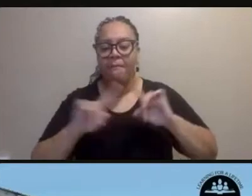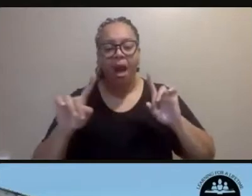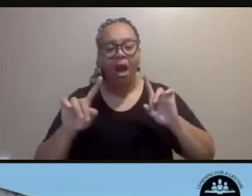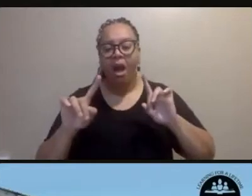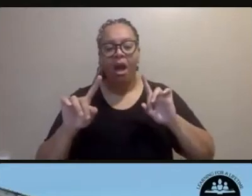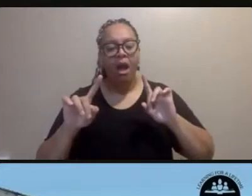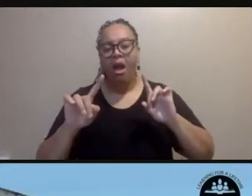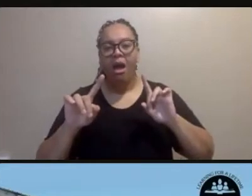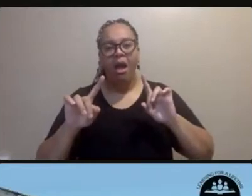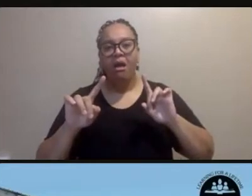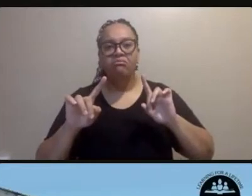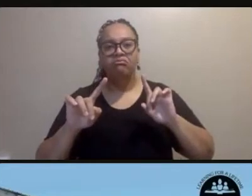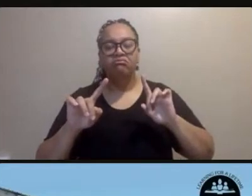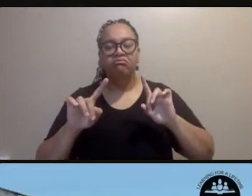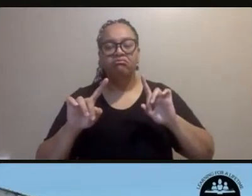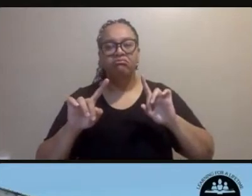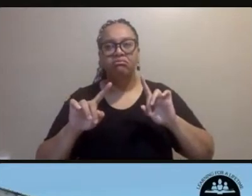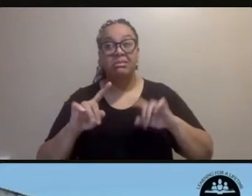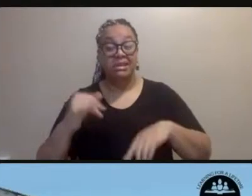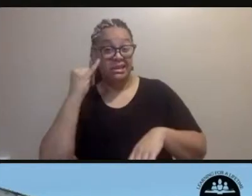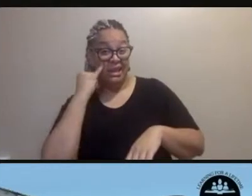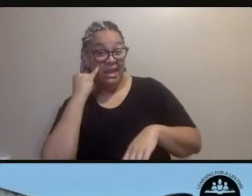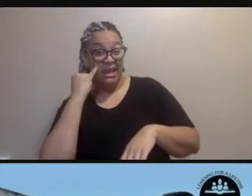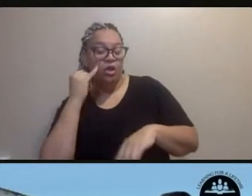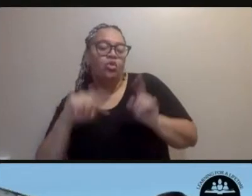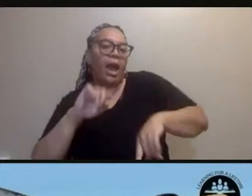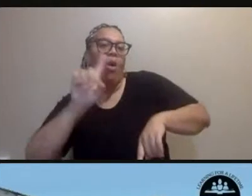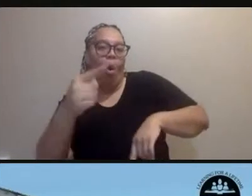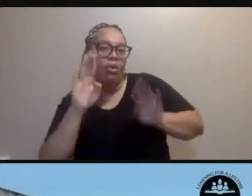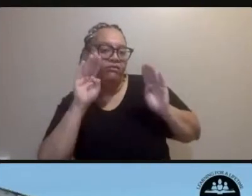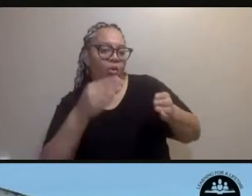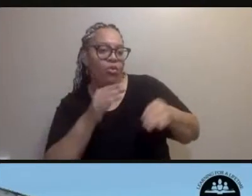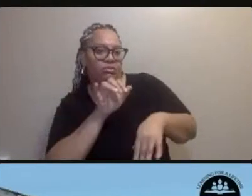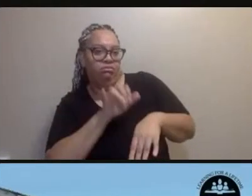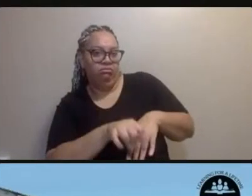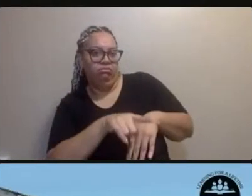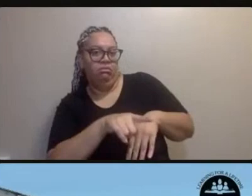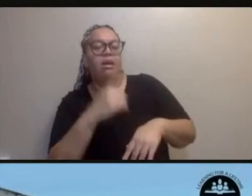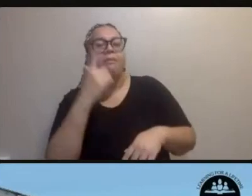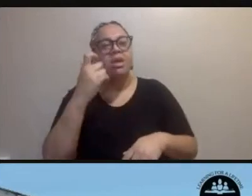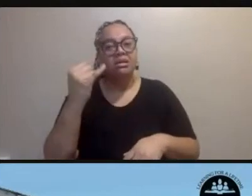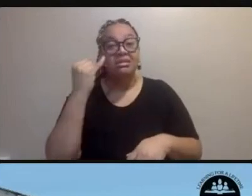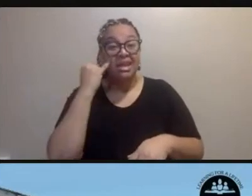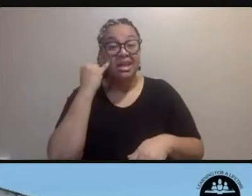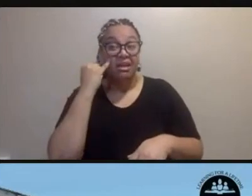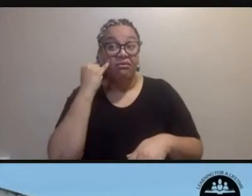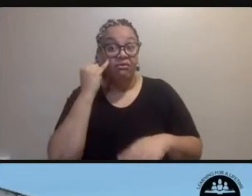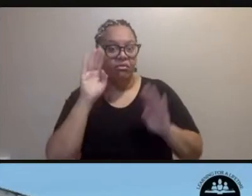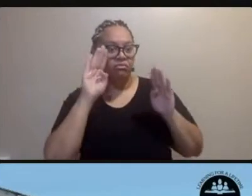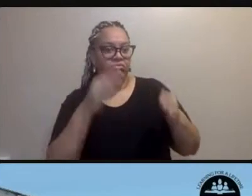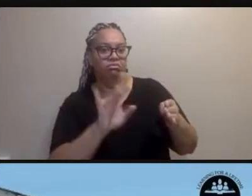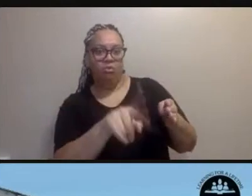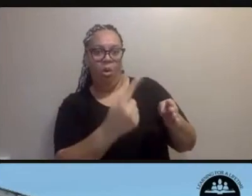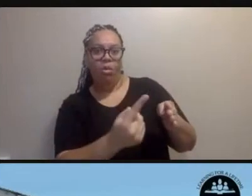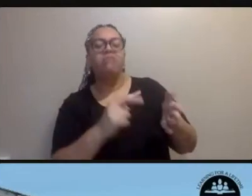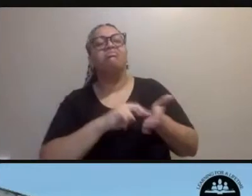THAT'S A REALLY IMPORTANT NUMBER.